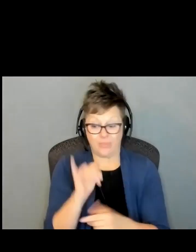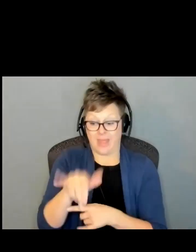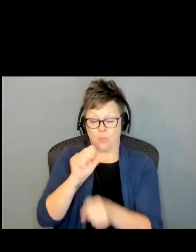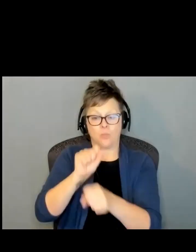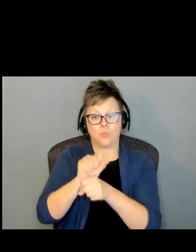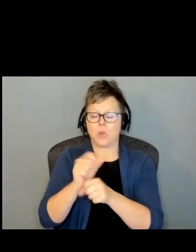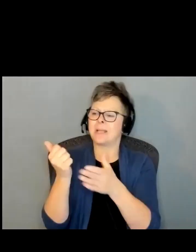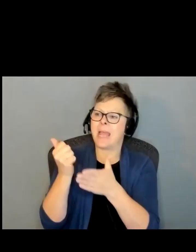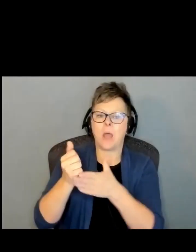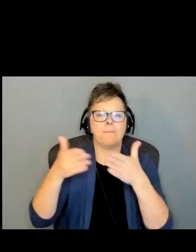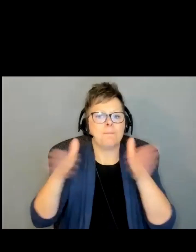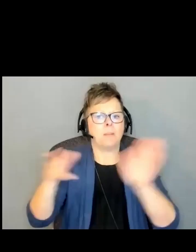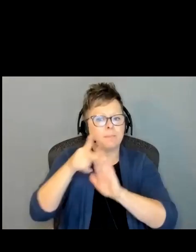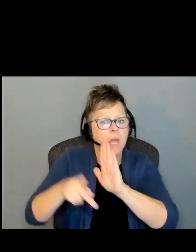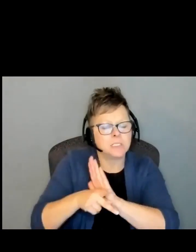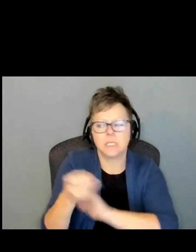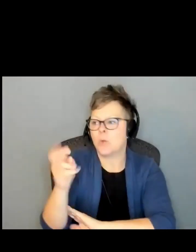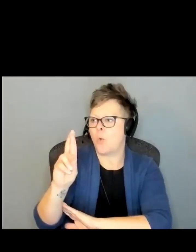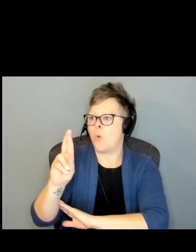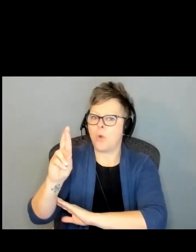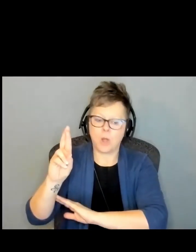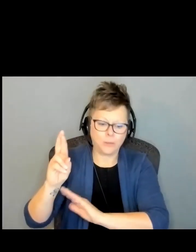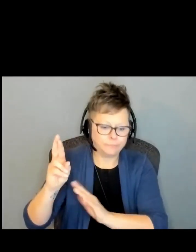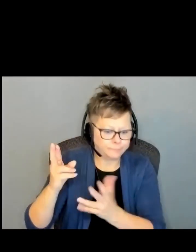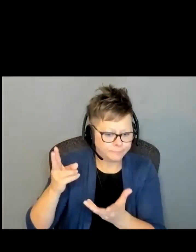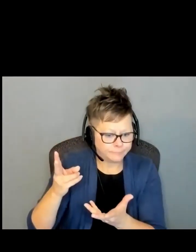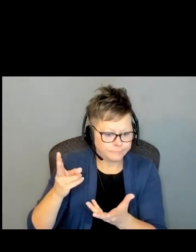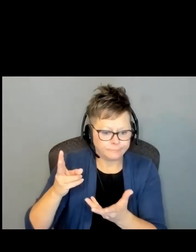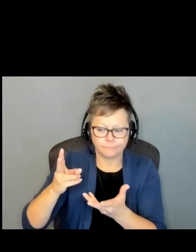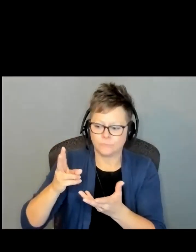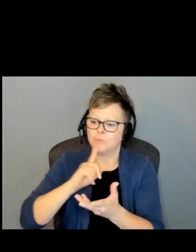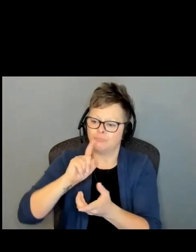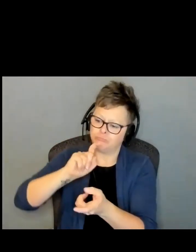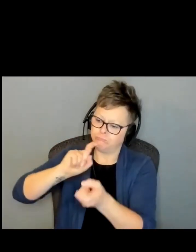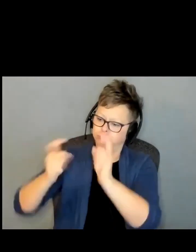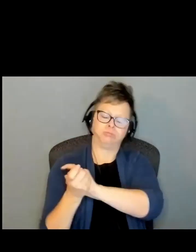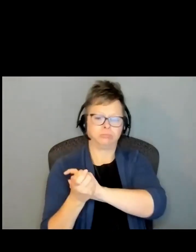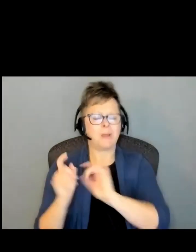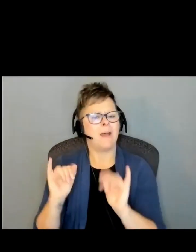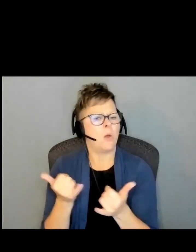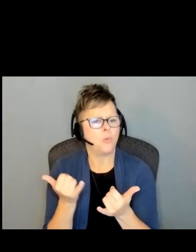meaningful transformation? Who would like to go first?